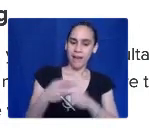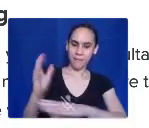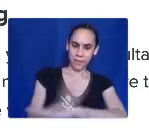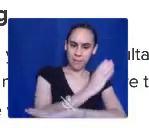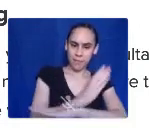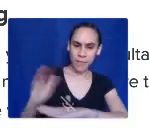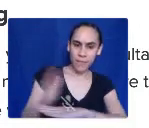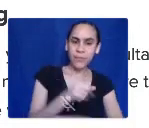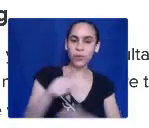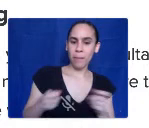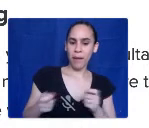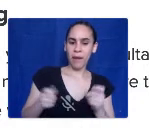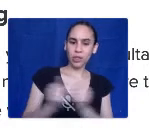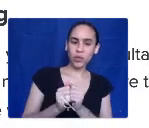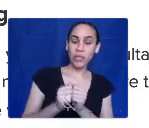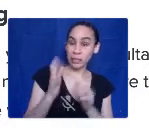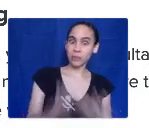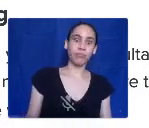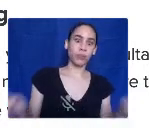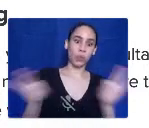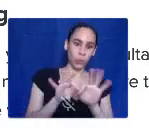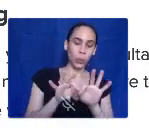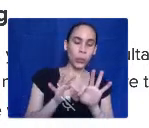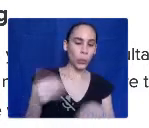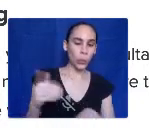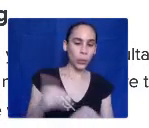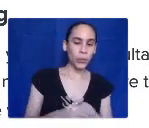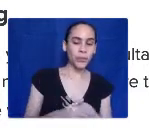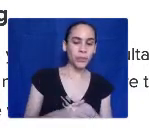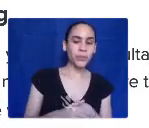with what you're working on is super important right so you know this is a really important thing